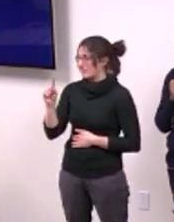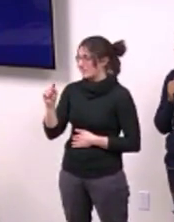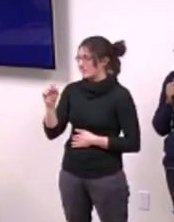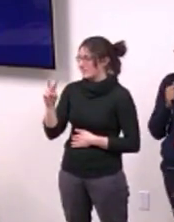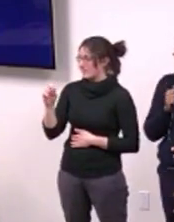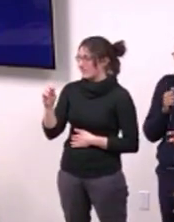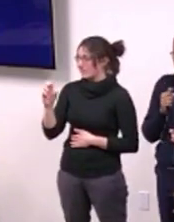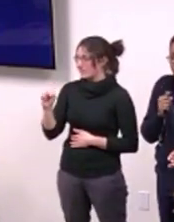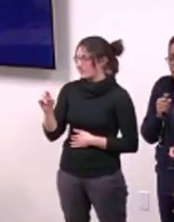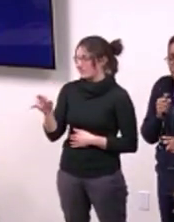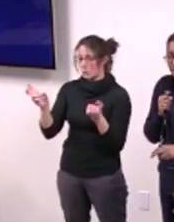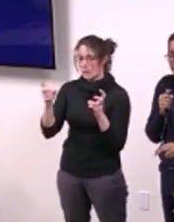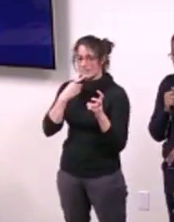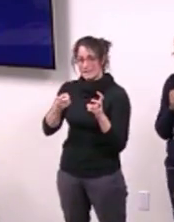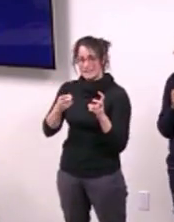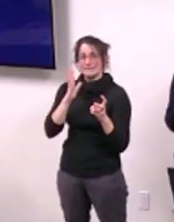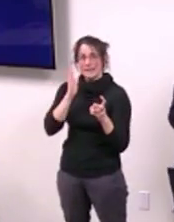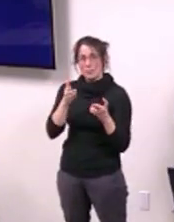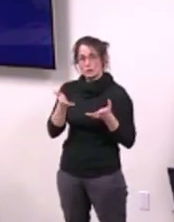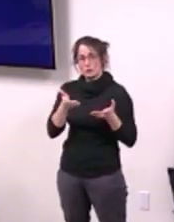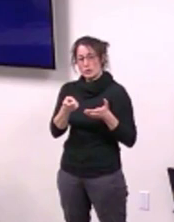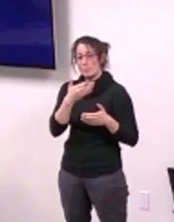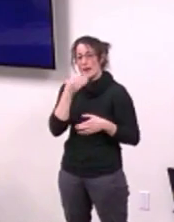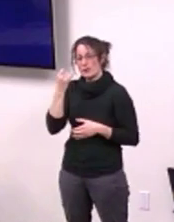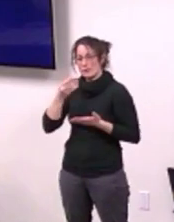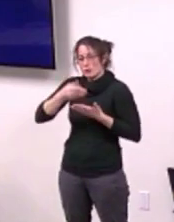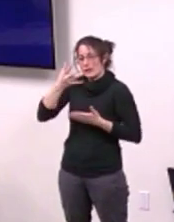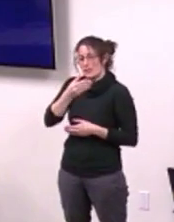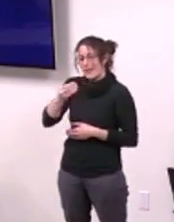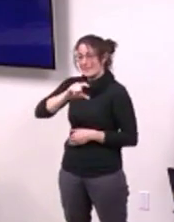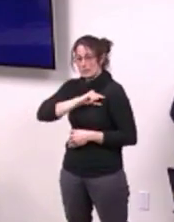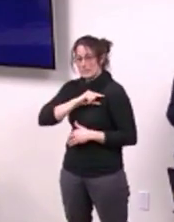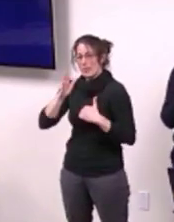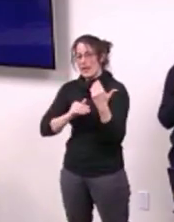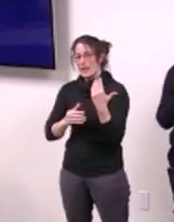if you're rich and guilty than if you're poor and innocent." That, there's, that is very true.